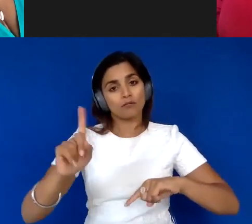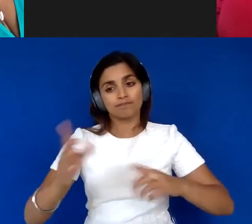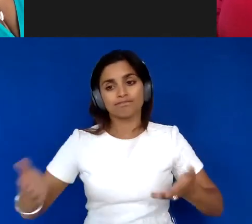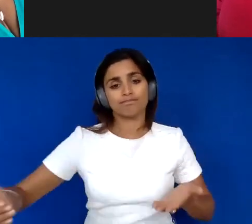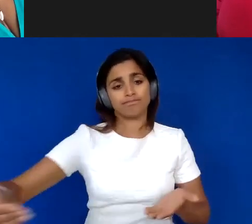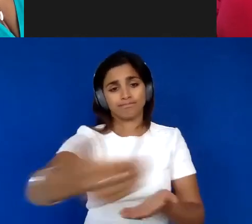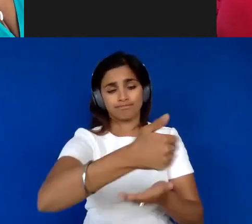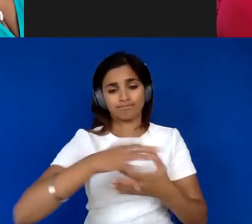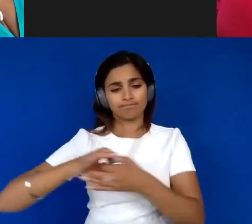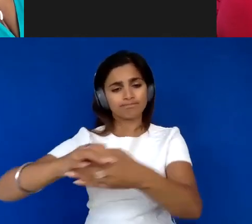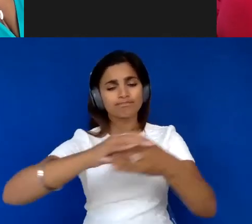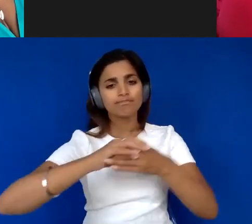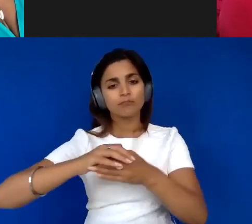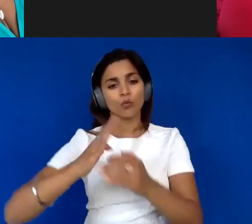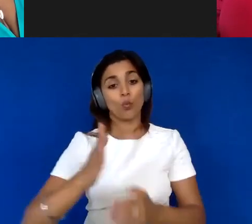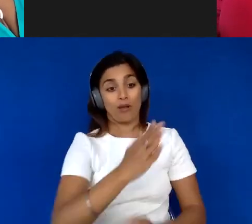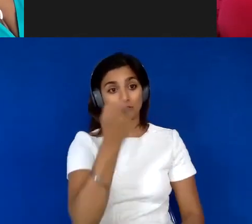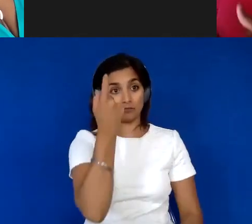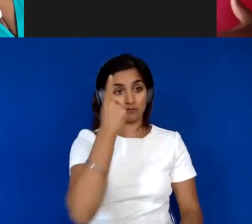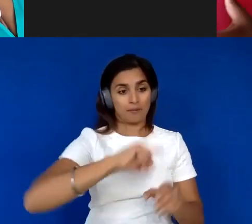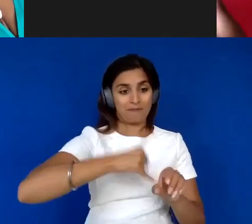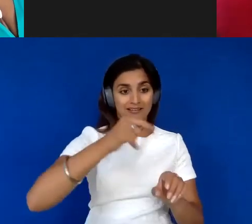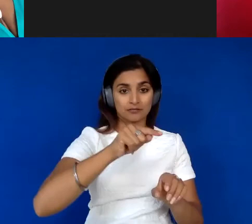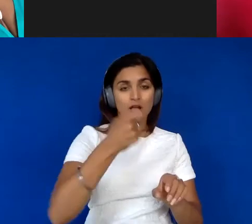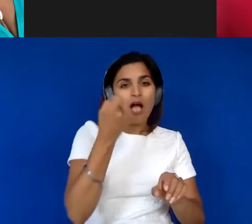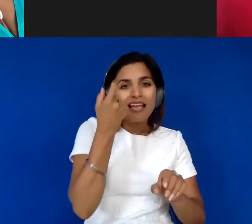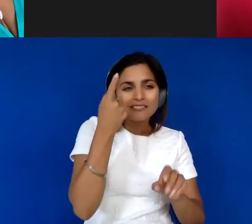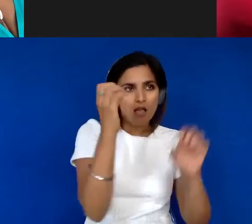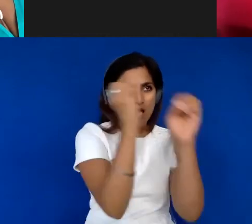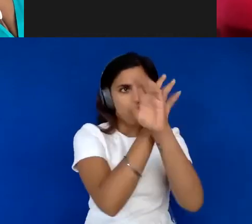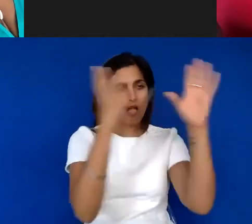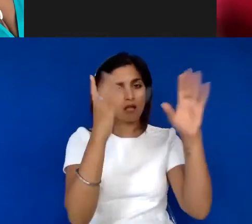medicine or the ideas of Western medicine and holistic medicines from our